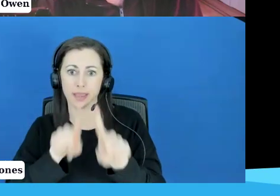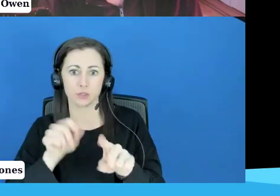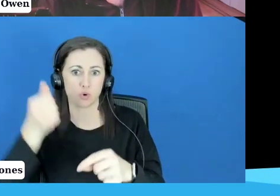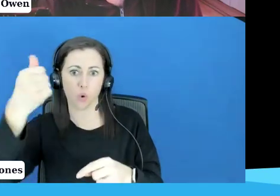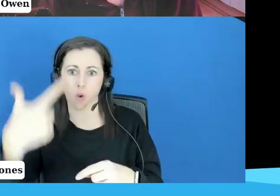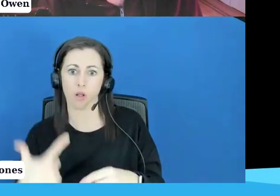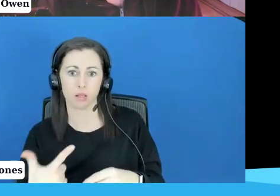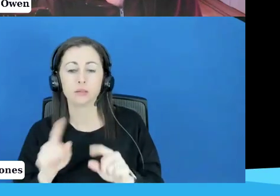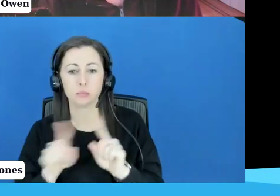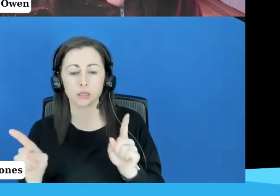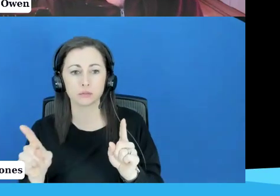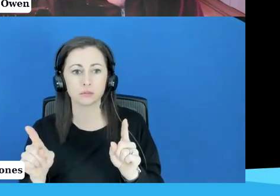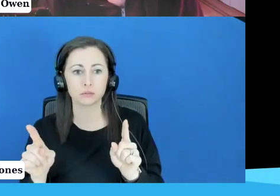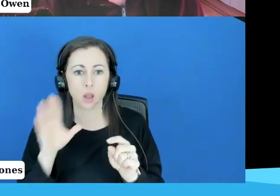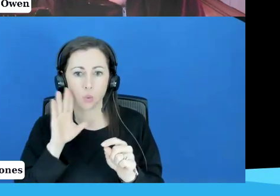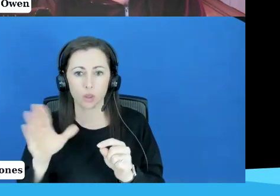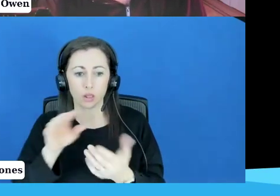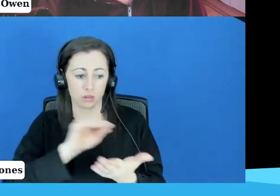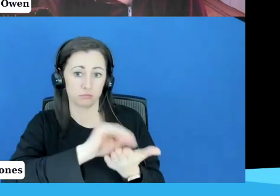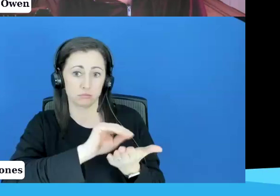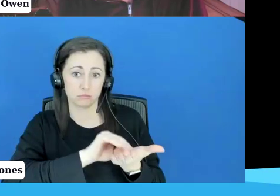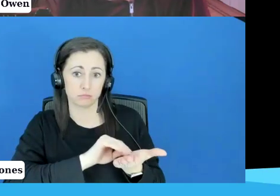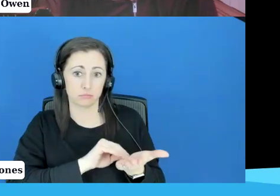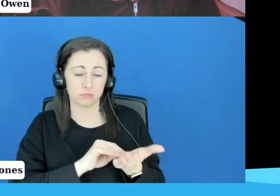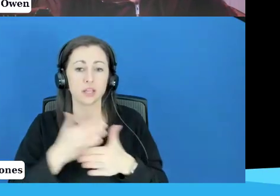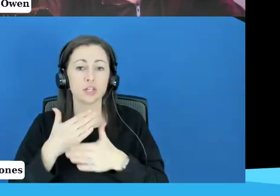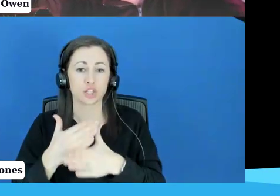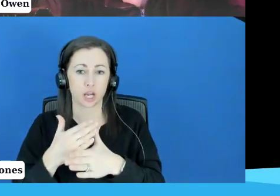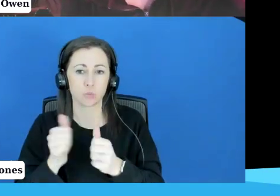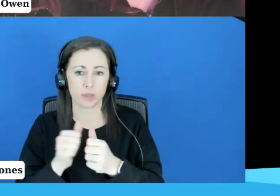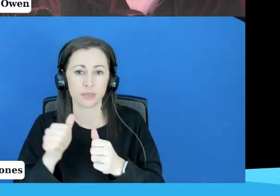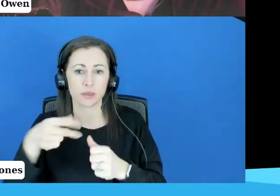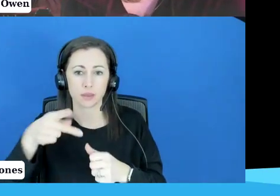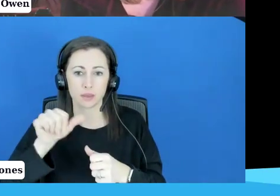but I'm going to copy them down, and share them with our panelists afterward,